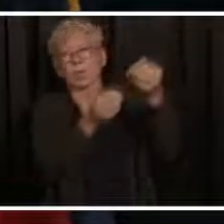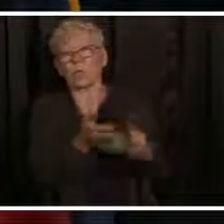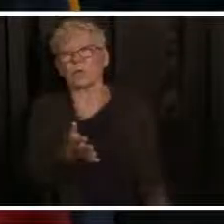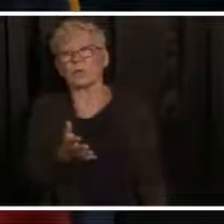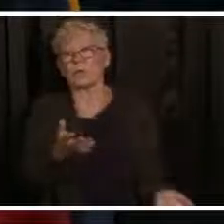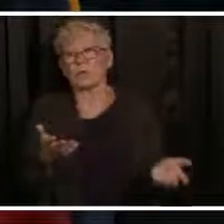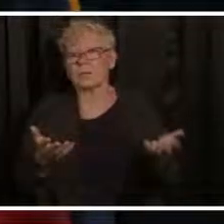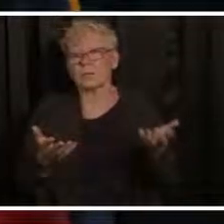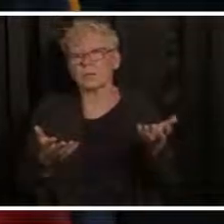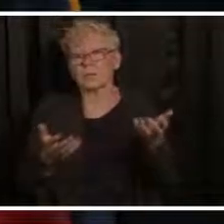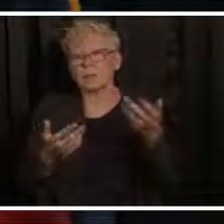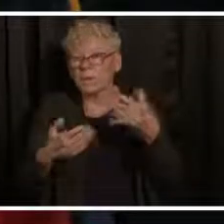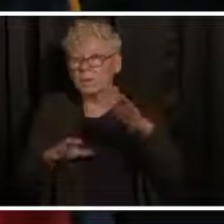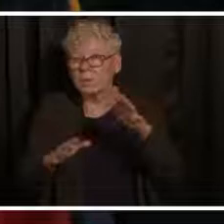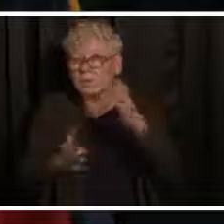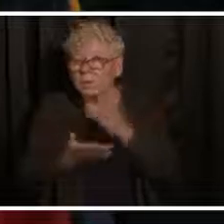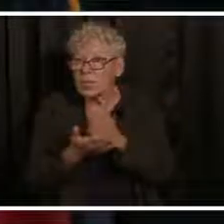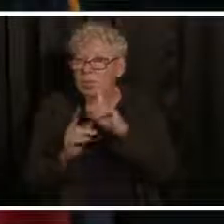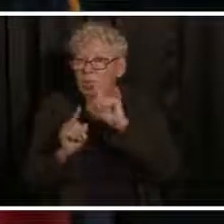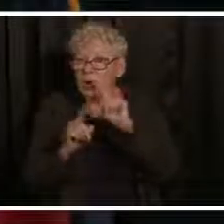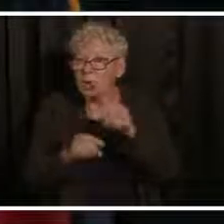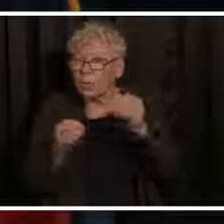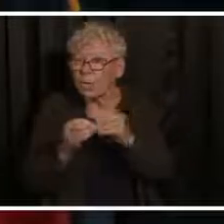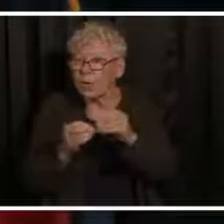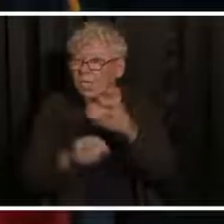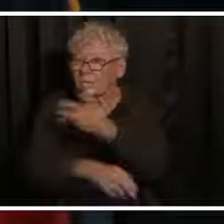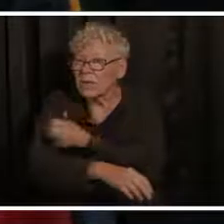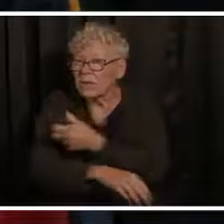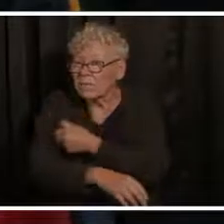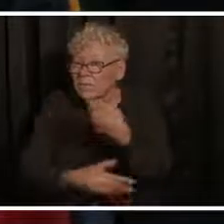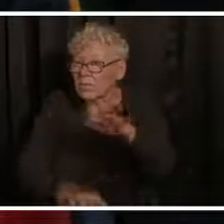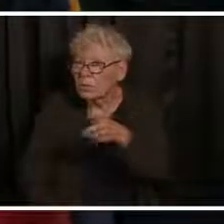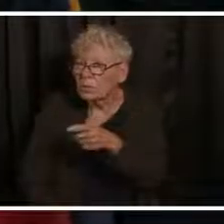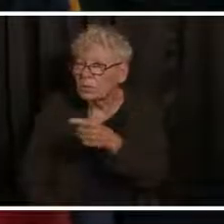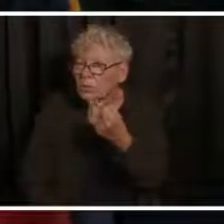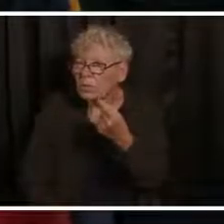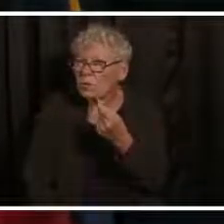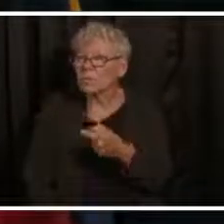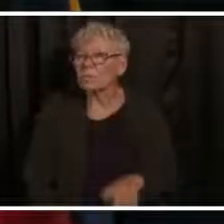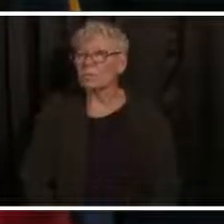this point? So uh roughly uh 200 thousand of those doses and